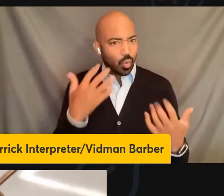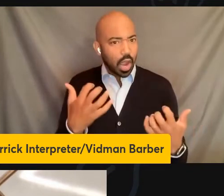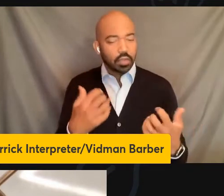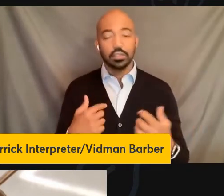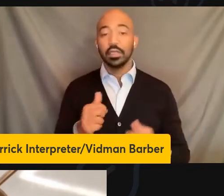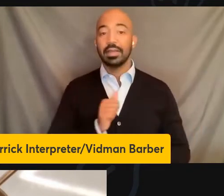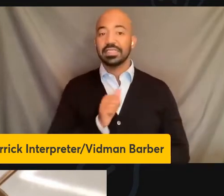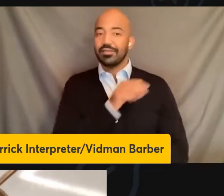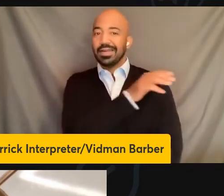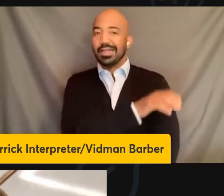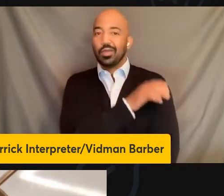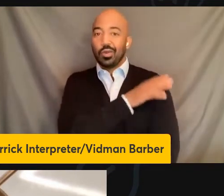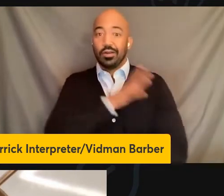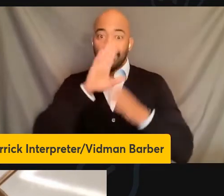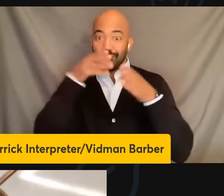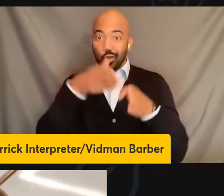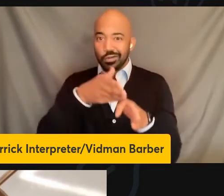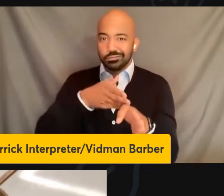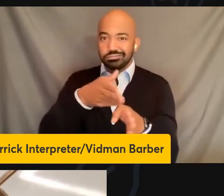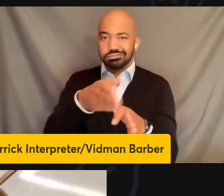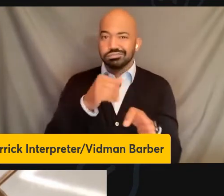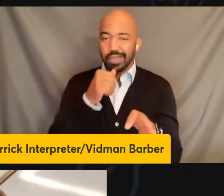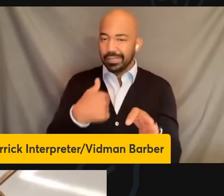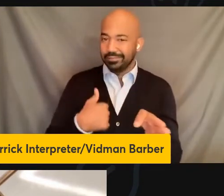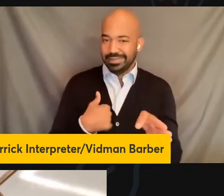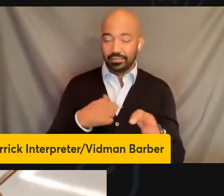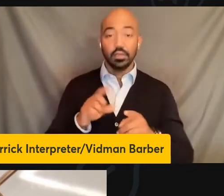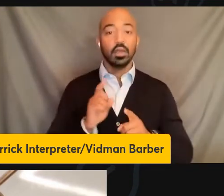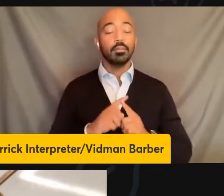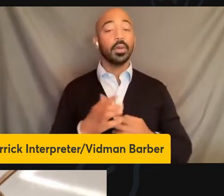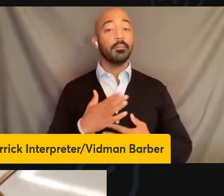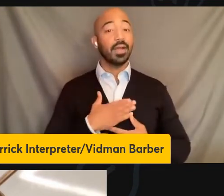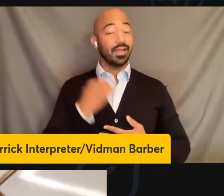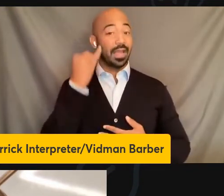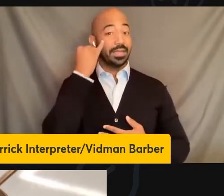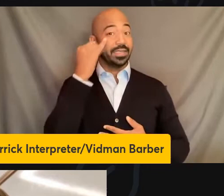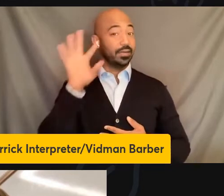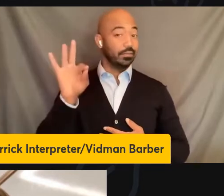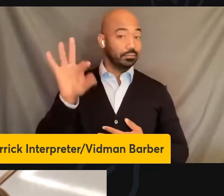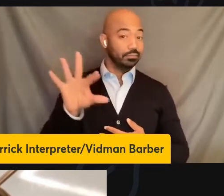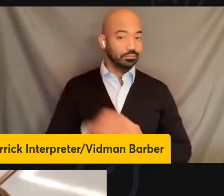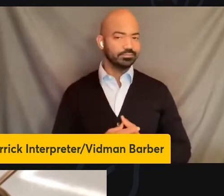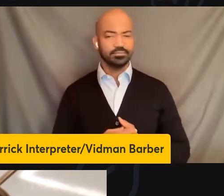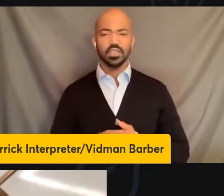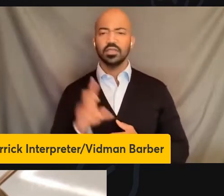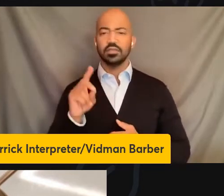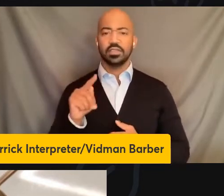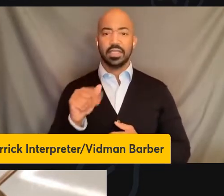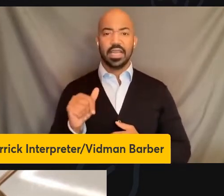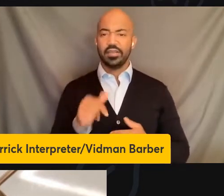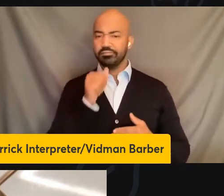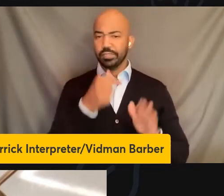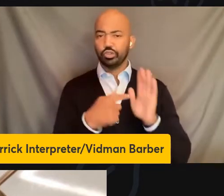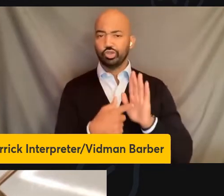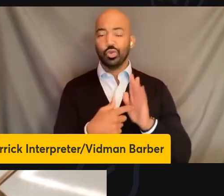oriented person. But let me tell you what my thought is. So I don't show you the data, some of the communication problems that